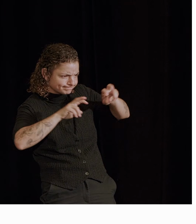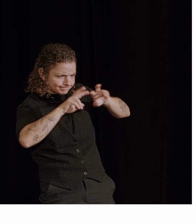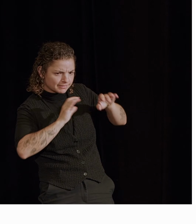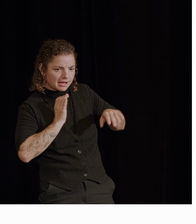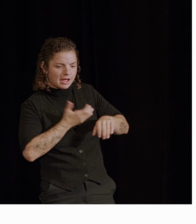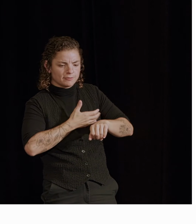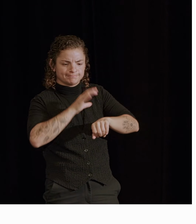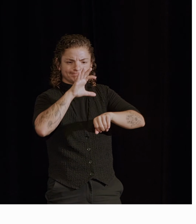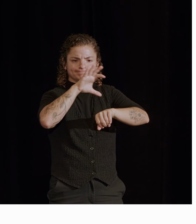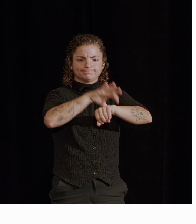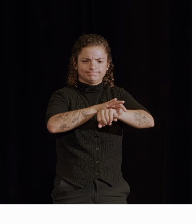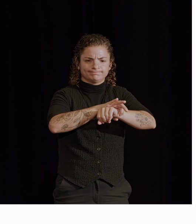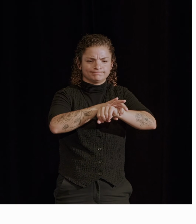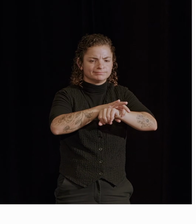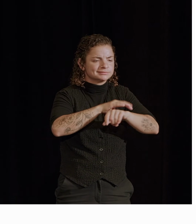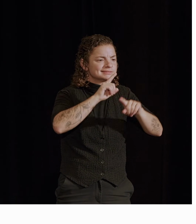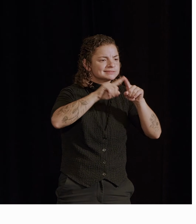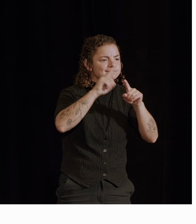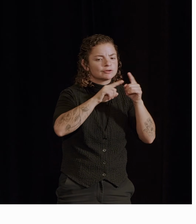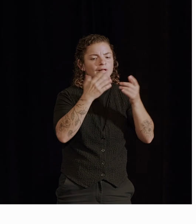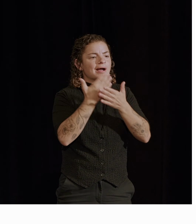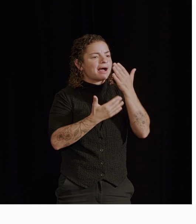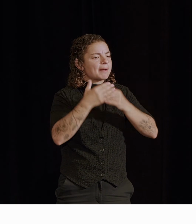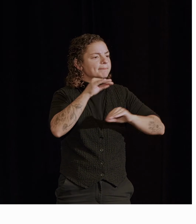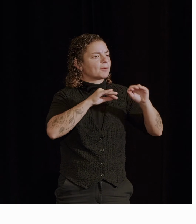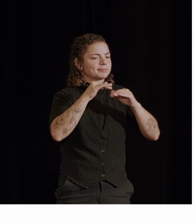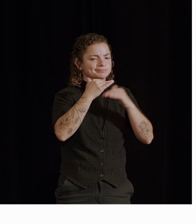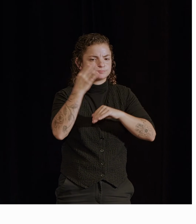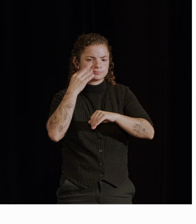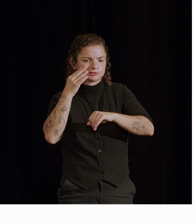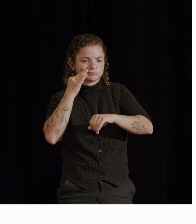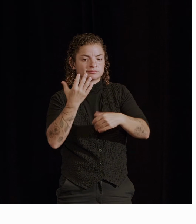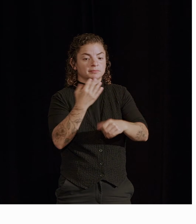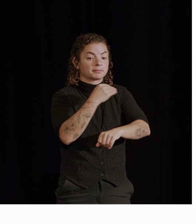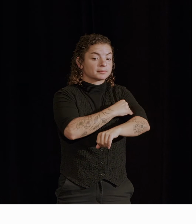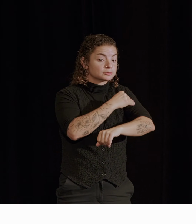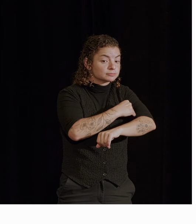including muscular dystrophy, ALS, stroke, and other conditions.